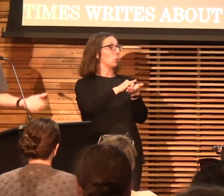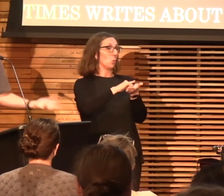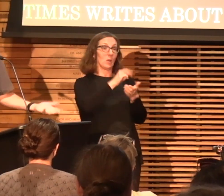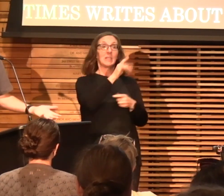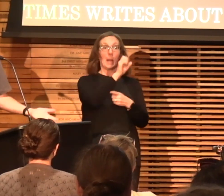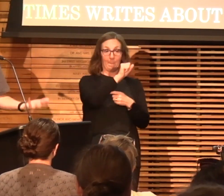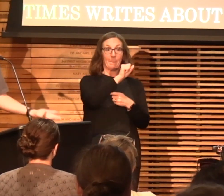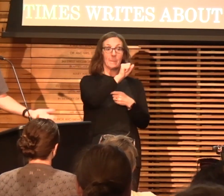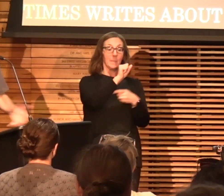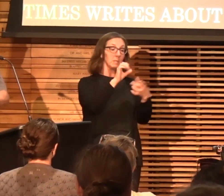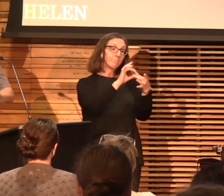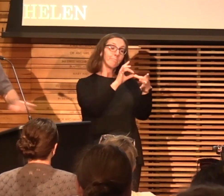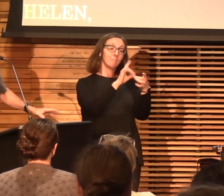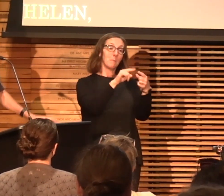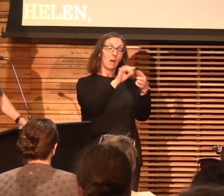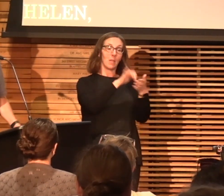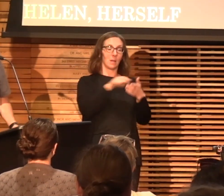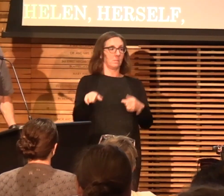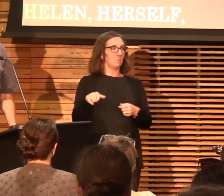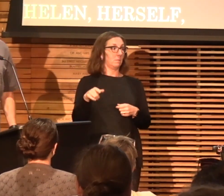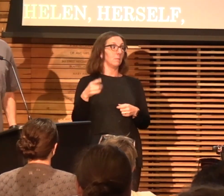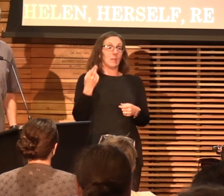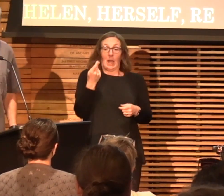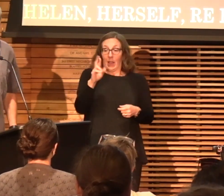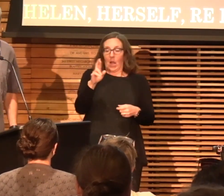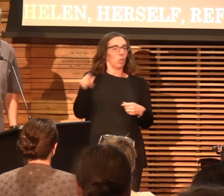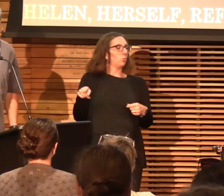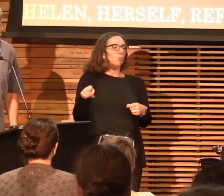Helen herself refuses to withdraw,